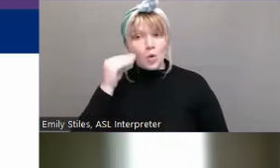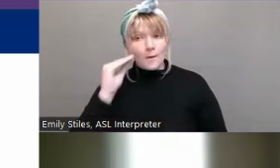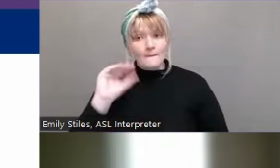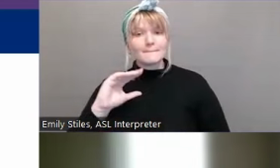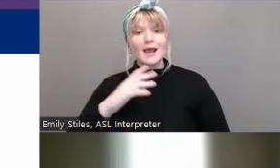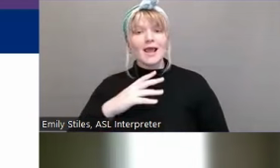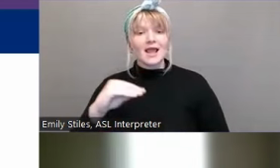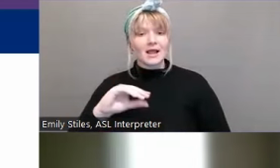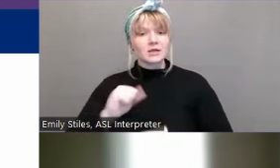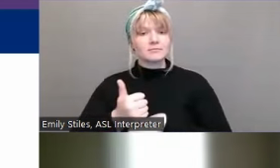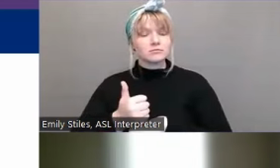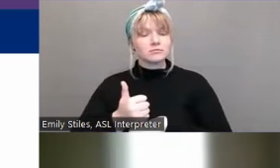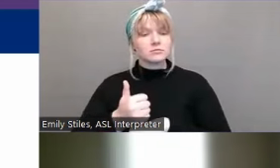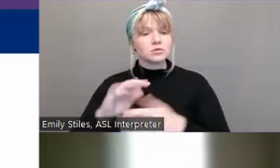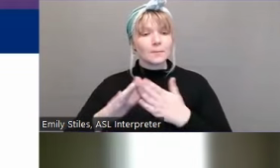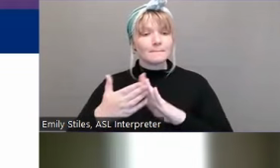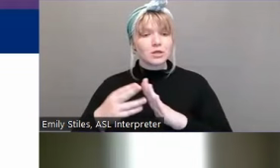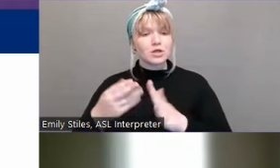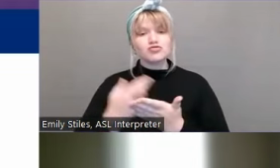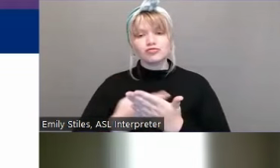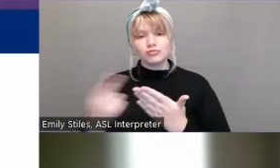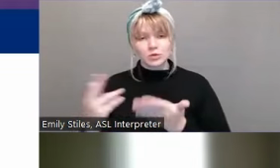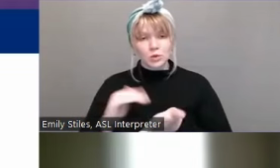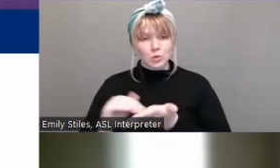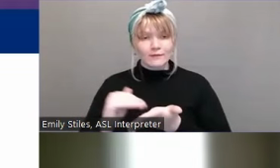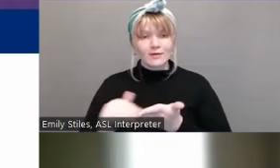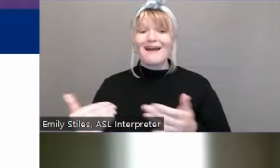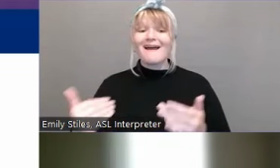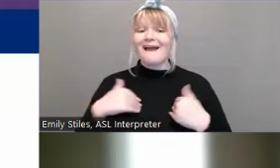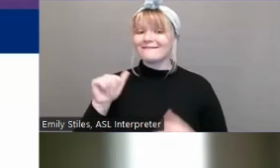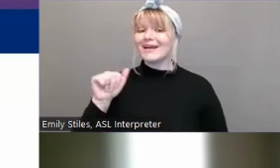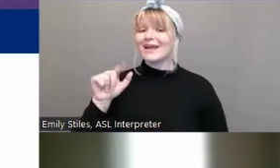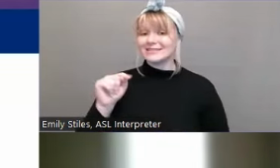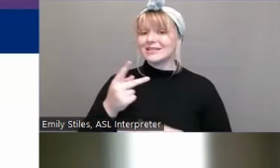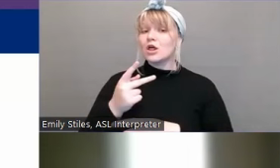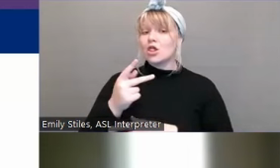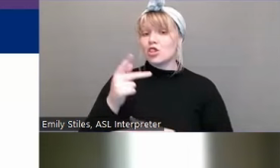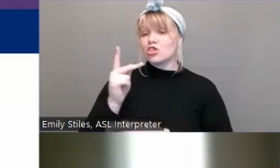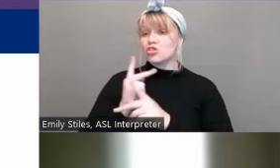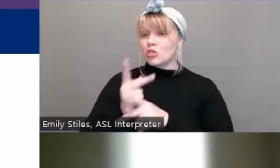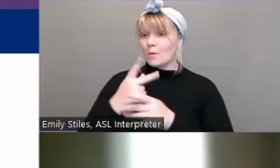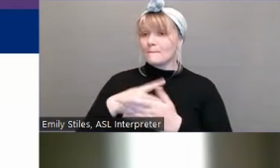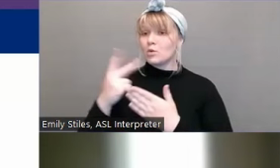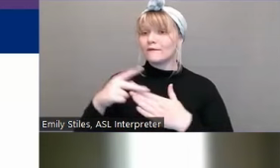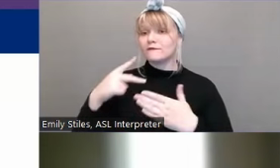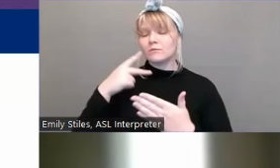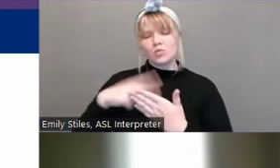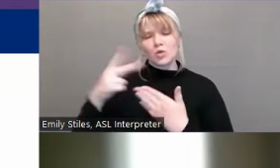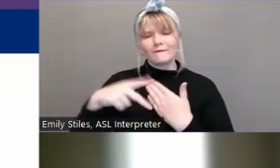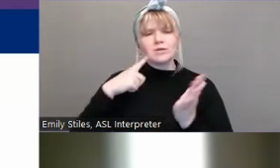There are low-interest AT loan programs in New York, such as the National Disability Institute and the Equipment Loan Fund.